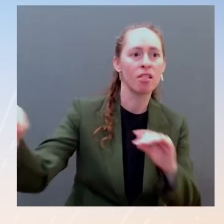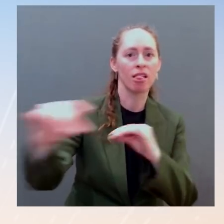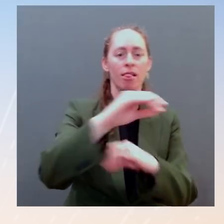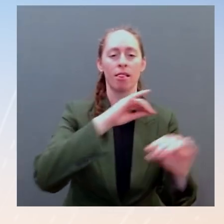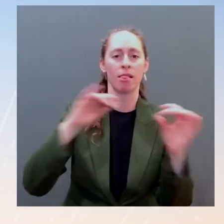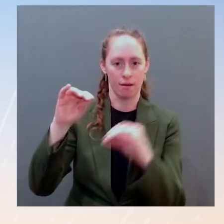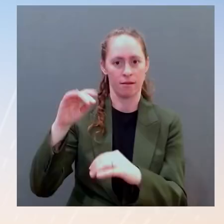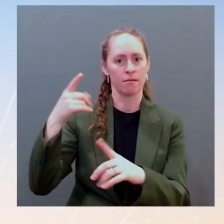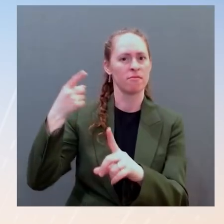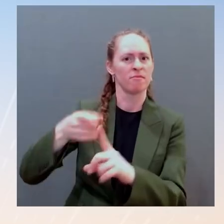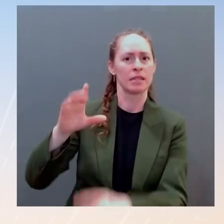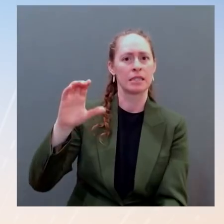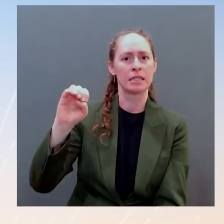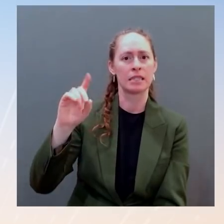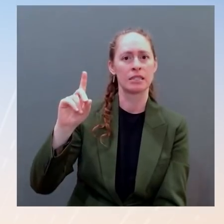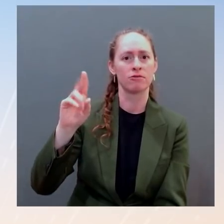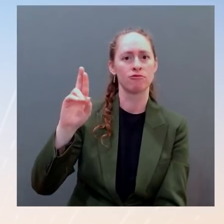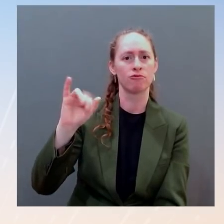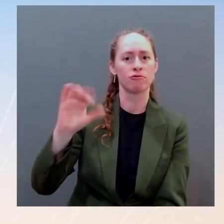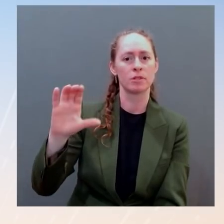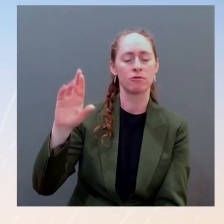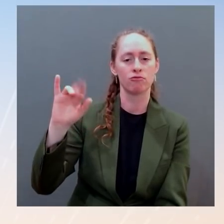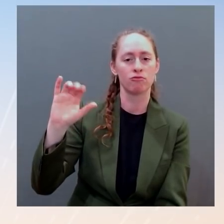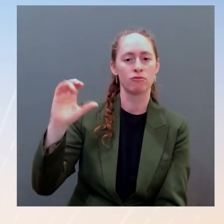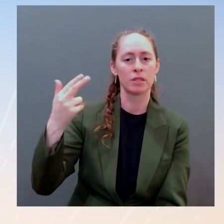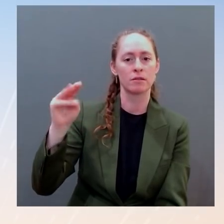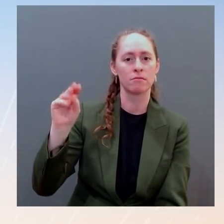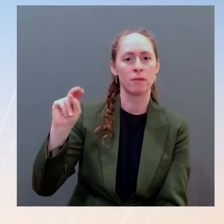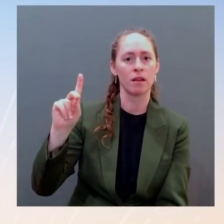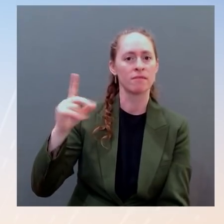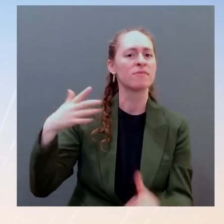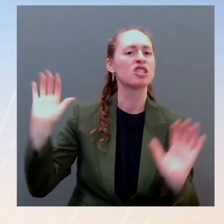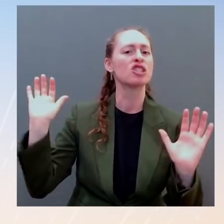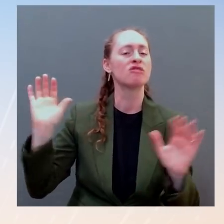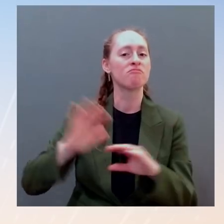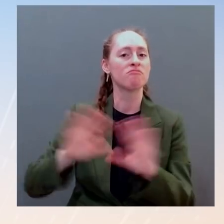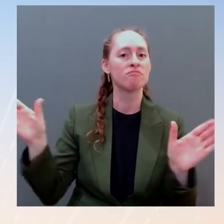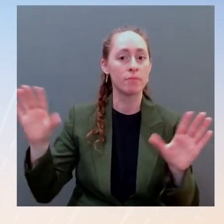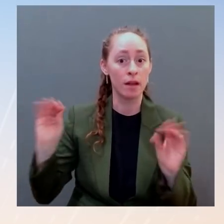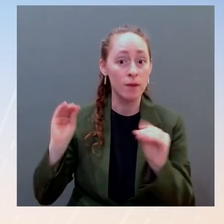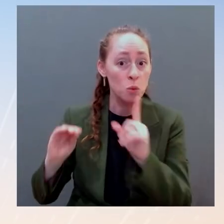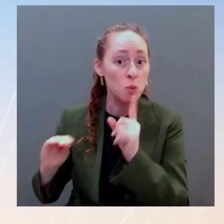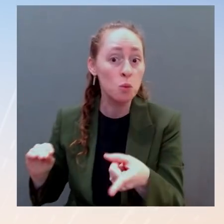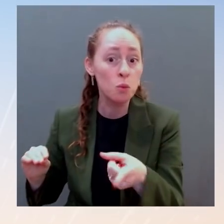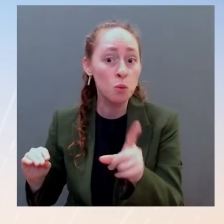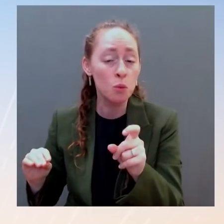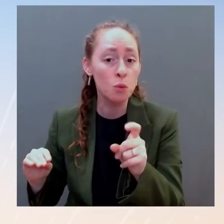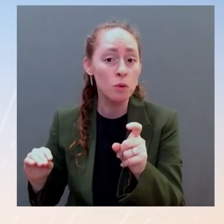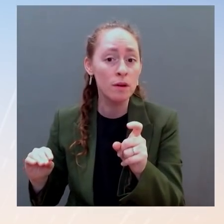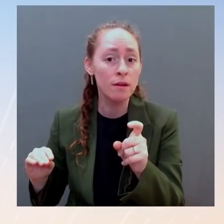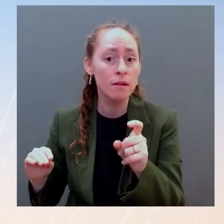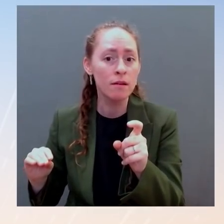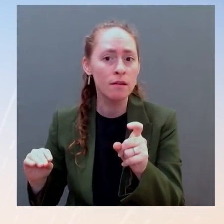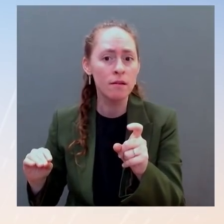Ms. Psaki: Yes. Okay. Well, let me first say that Cedric Richmond has been, continues to be a vital,